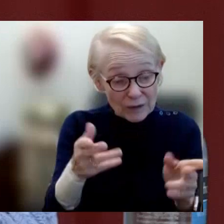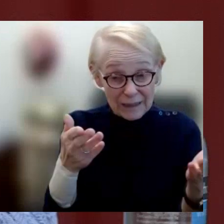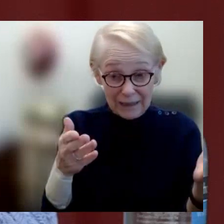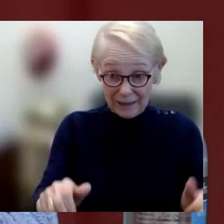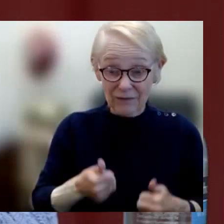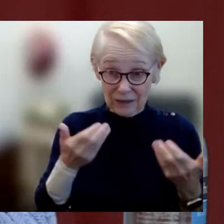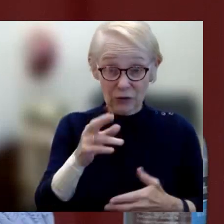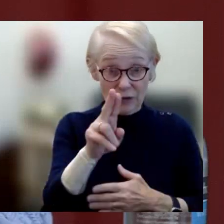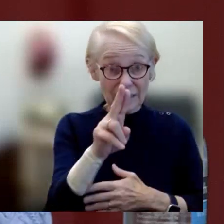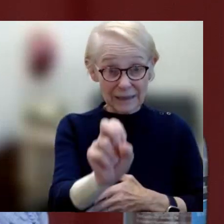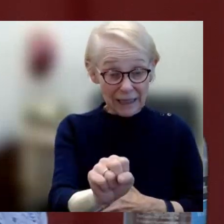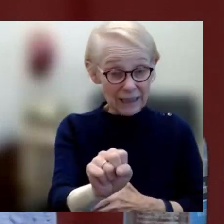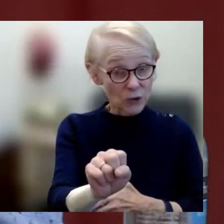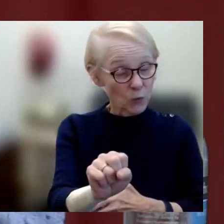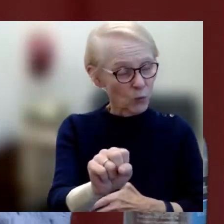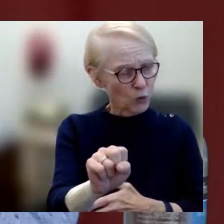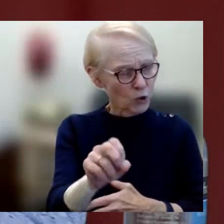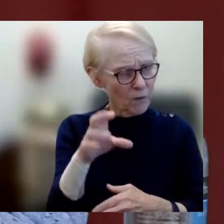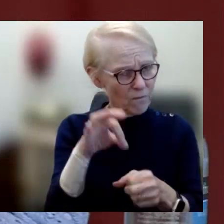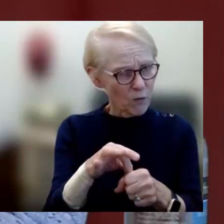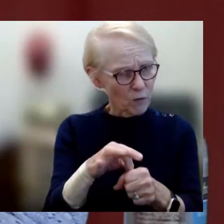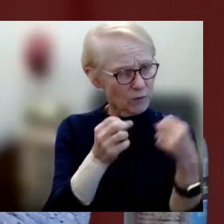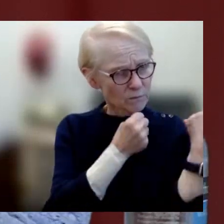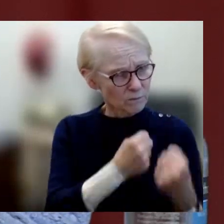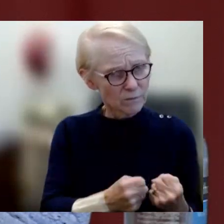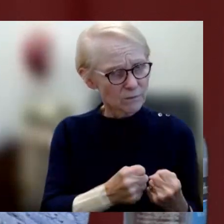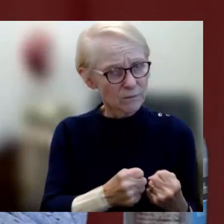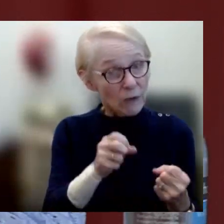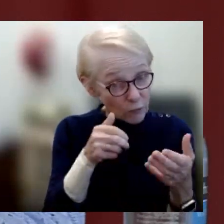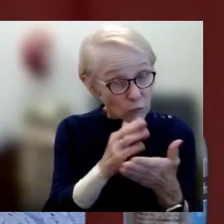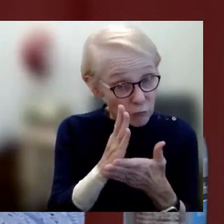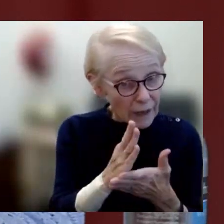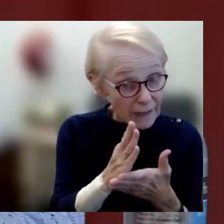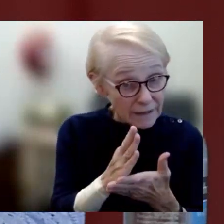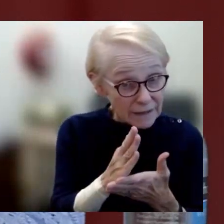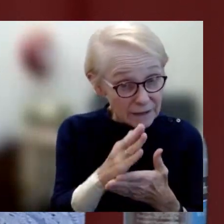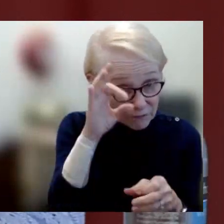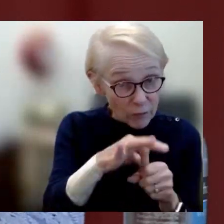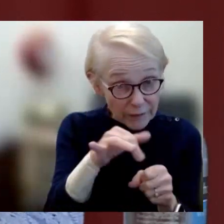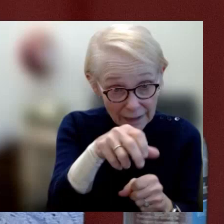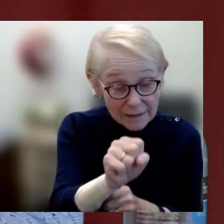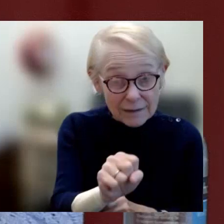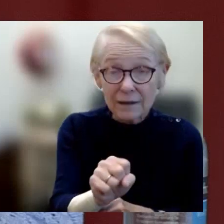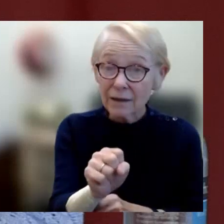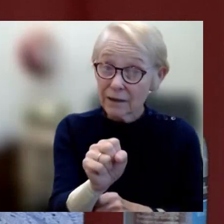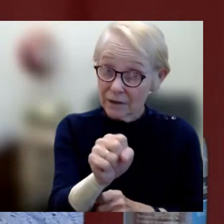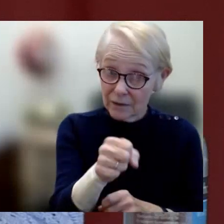voice is powerful and you have the right to vote absolutely and I think too just to pick up on